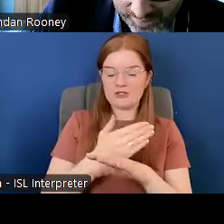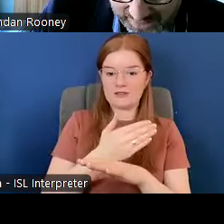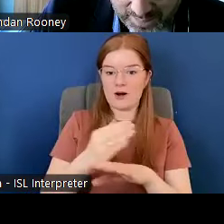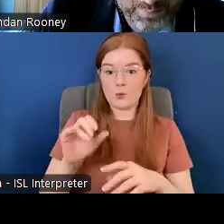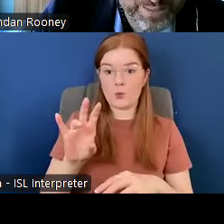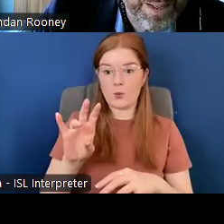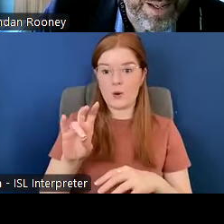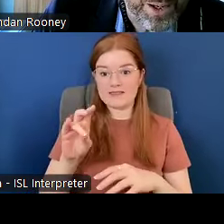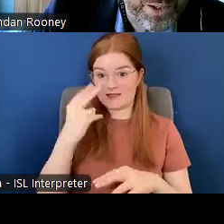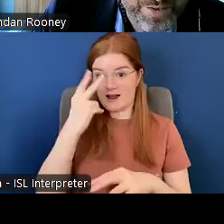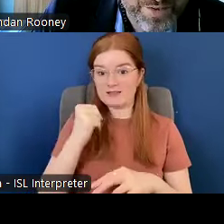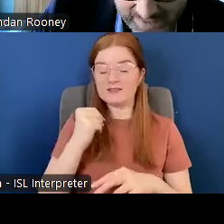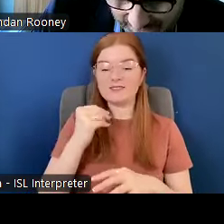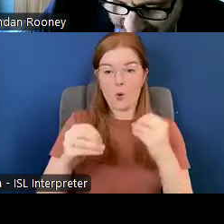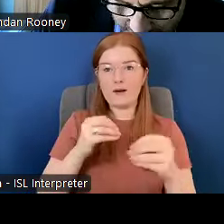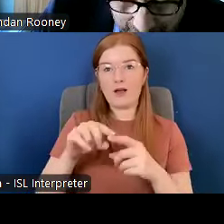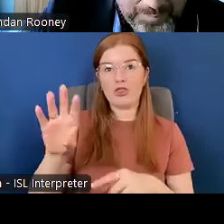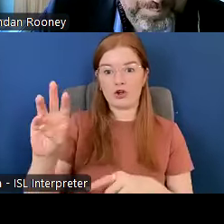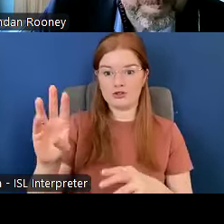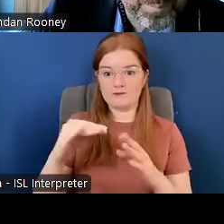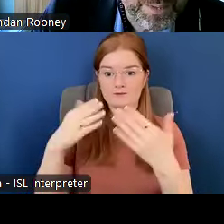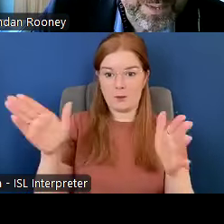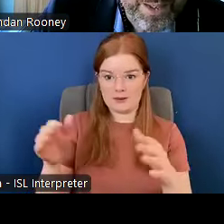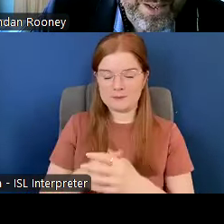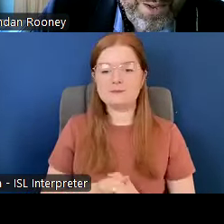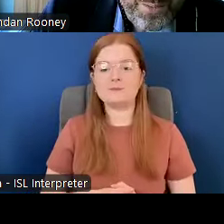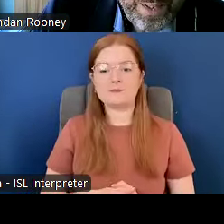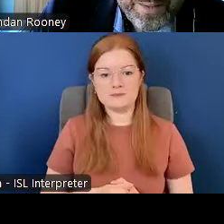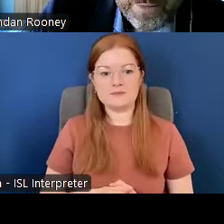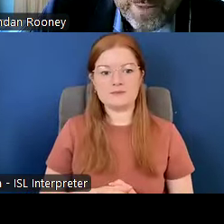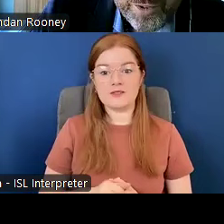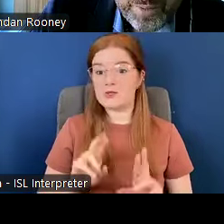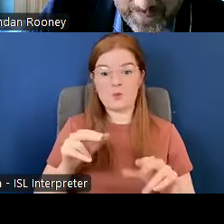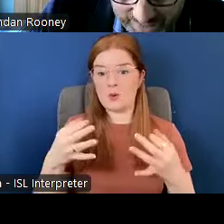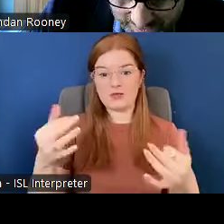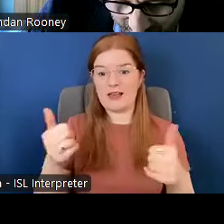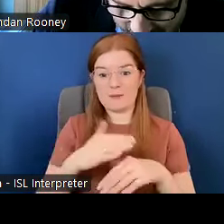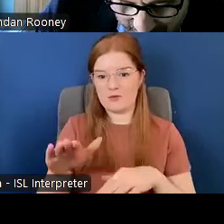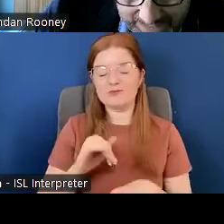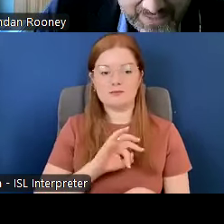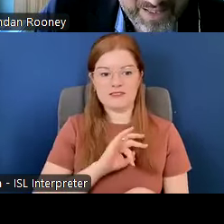opens to the public on Thursday. So without further ado, I'm going to start a little